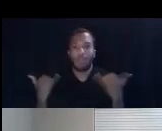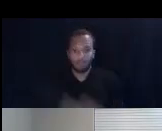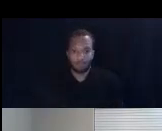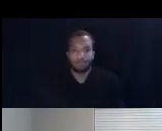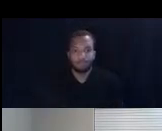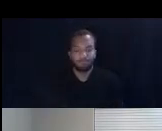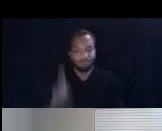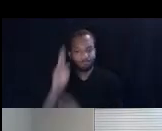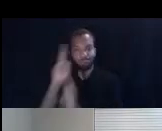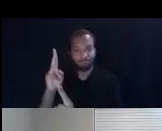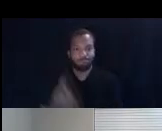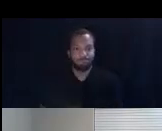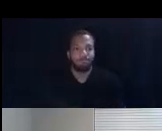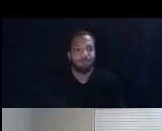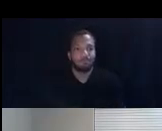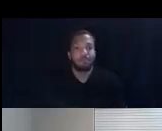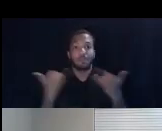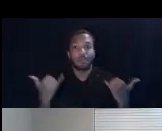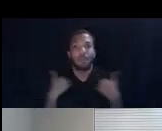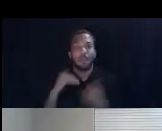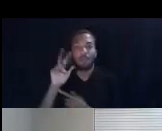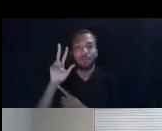And that, we're gonna take 30 seconds of silence.